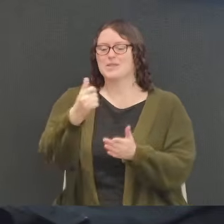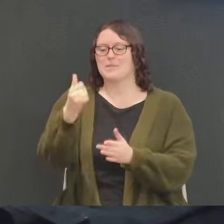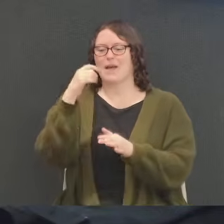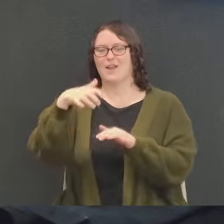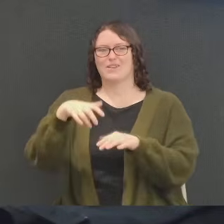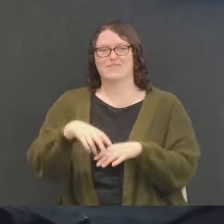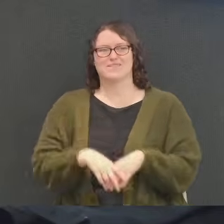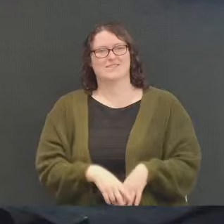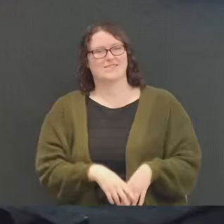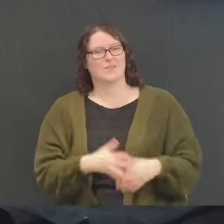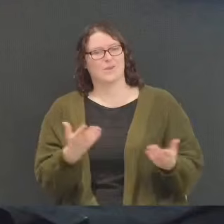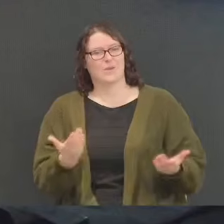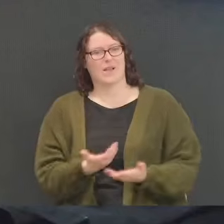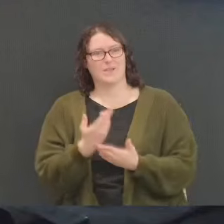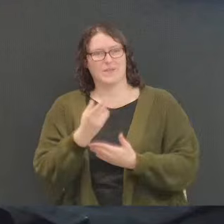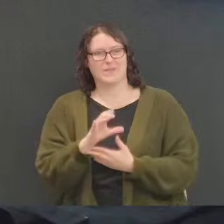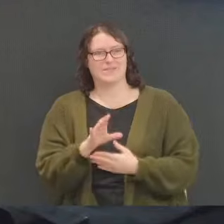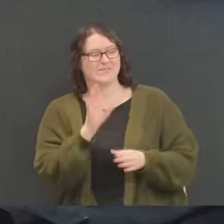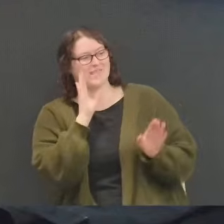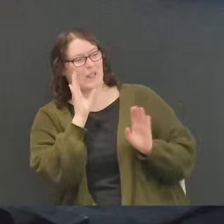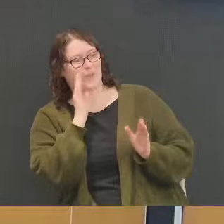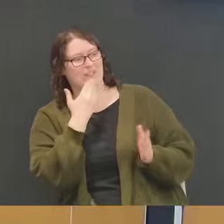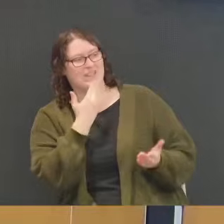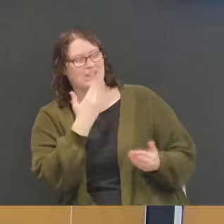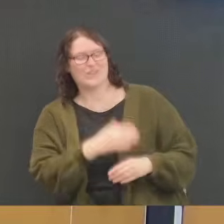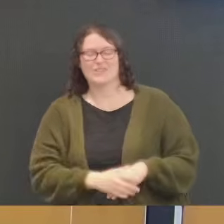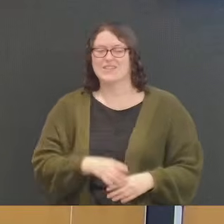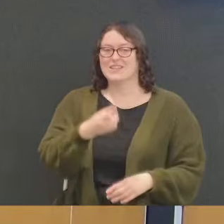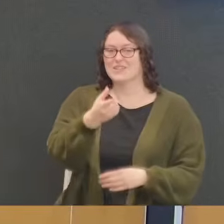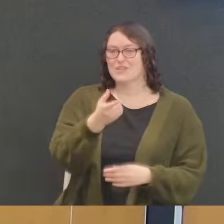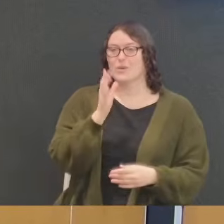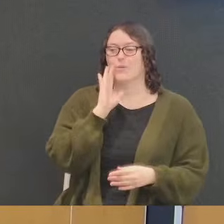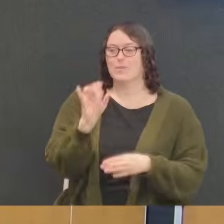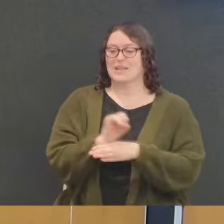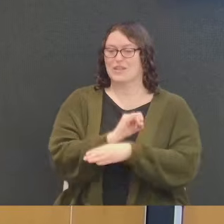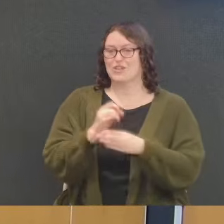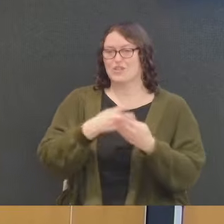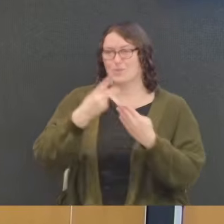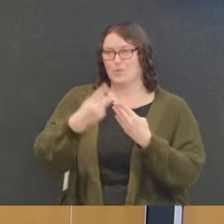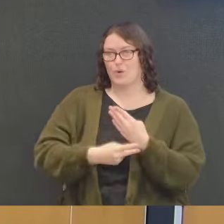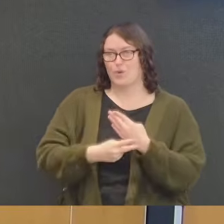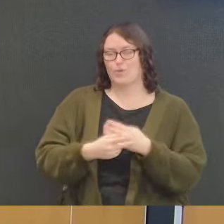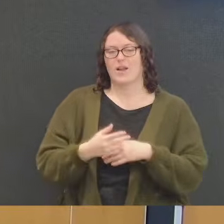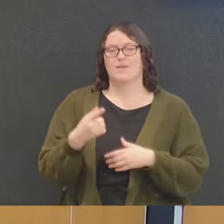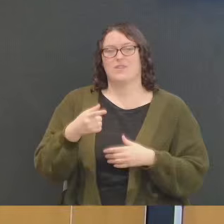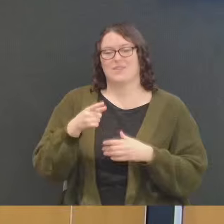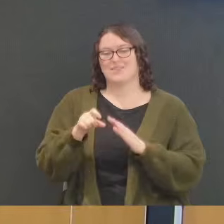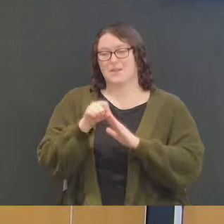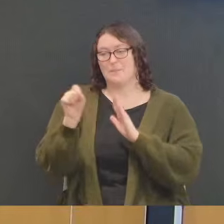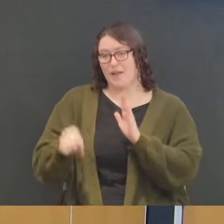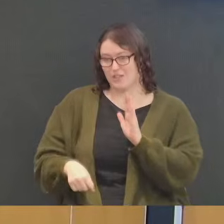you to Hamilton County. Yeah. She's here on the internship program for this semester. So, well,